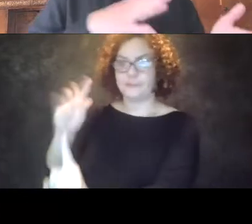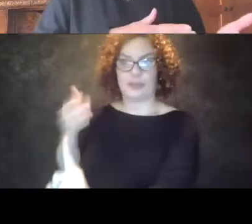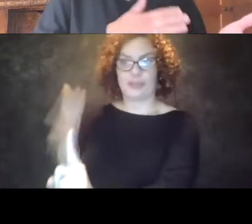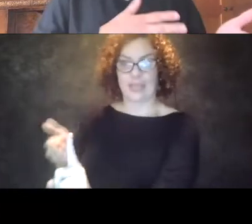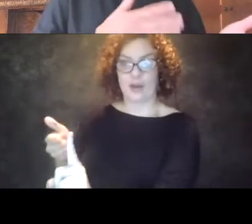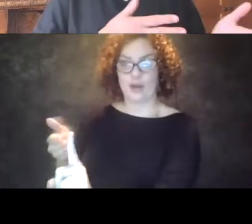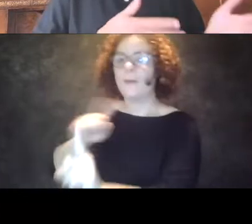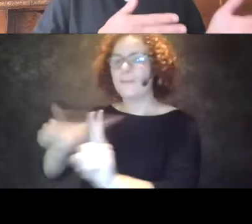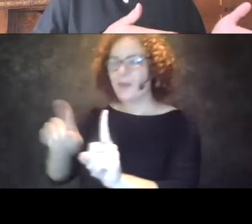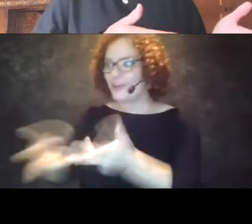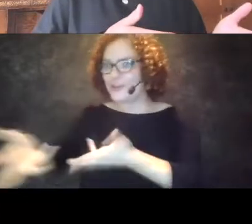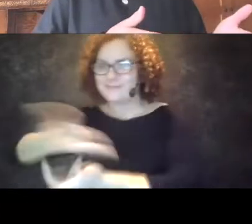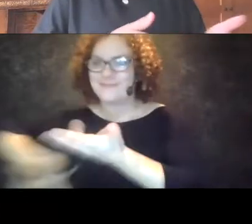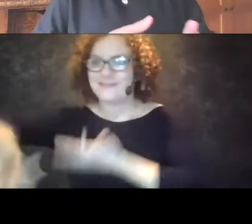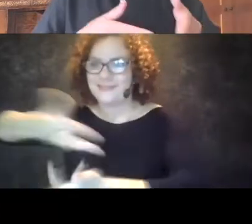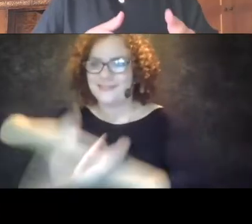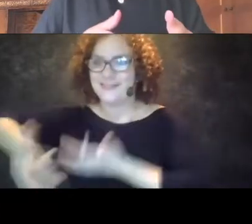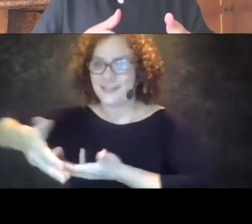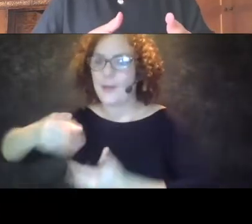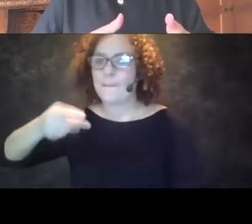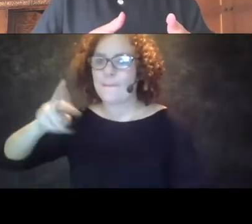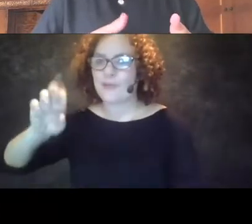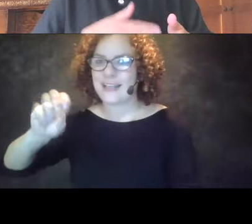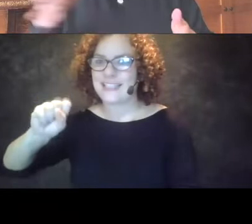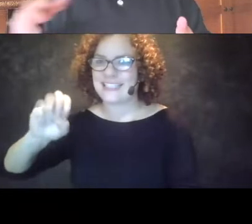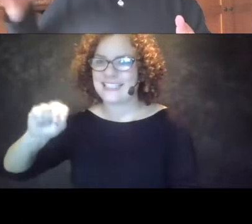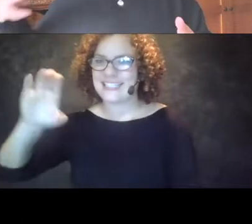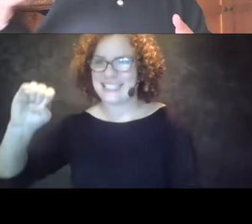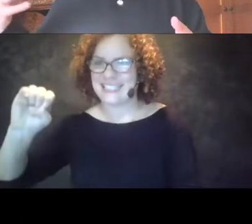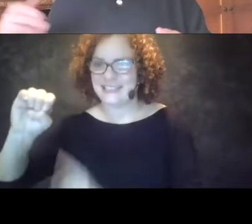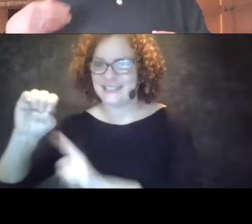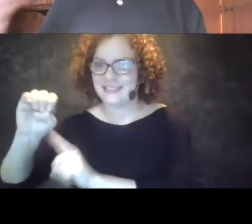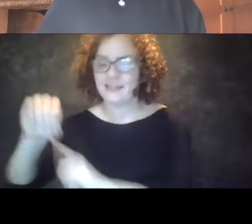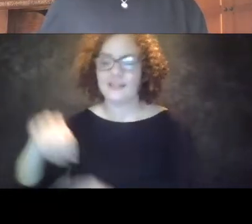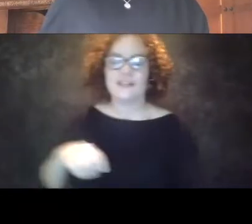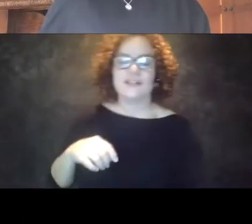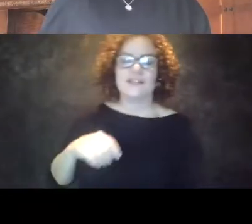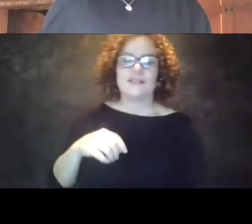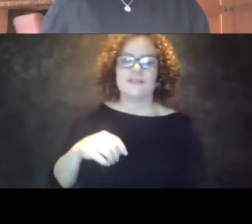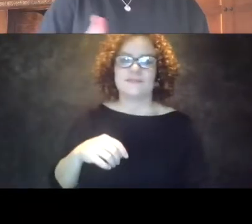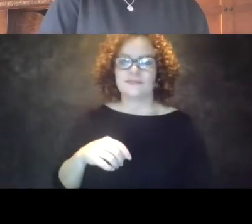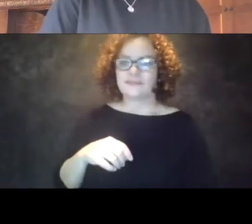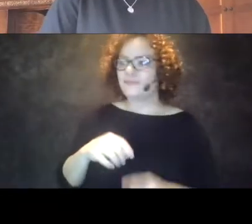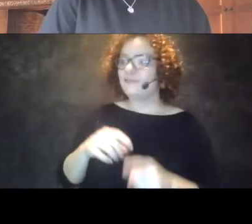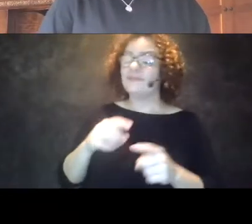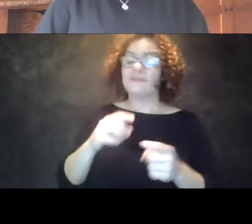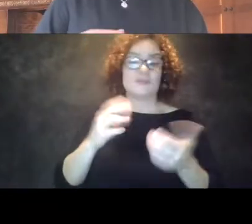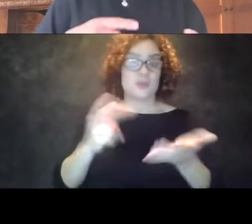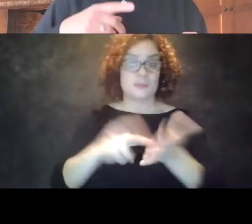between a person with a presence and a person that's just present is that the other people in the environment they know that person they don't just know their name, but they know